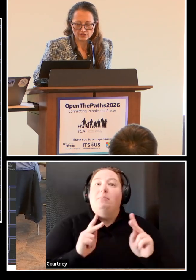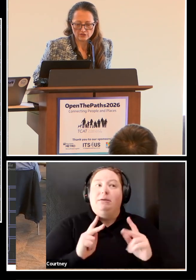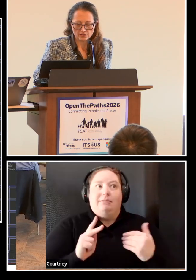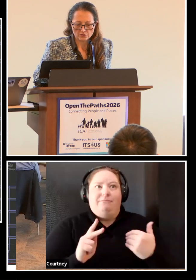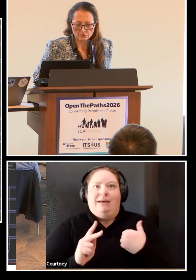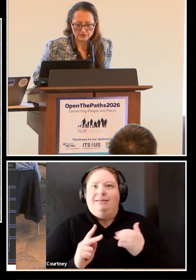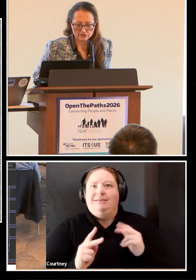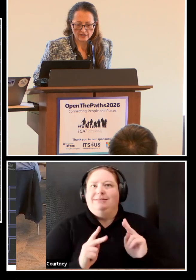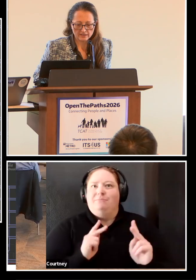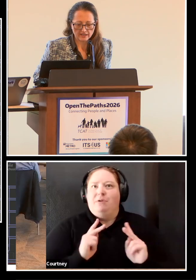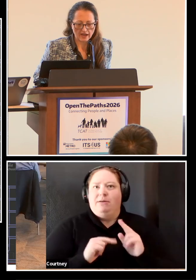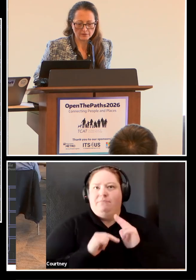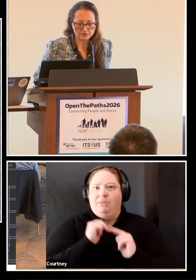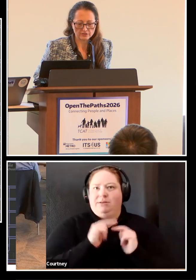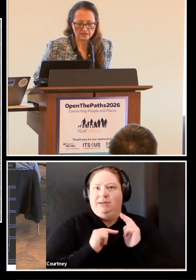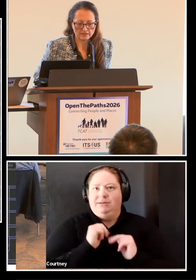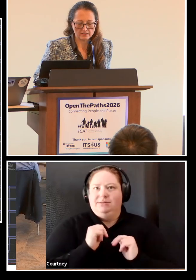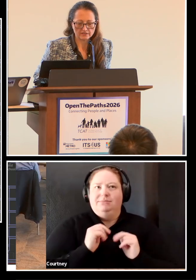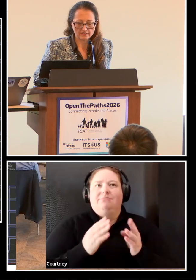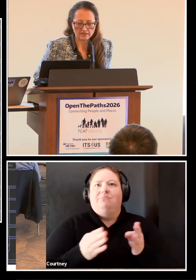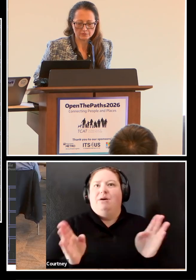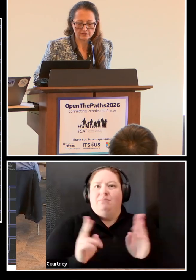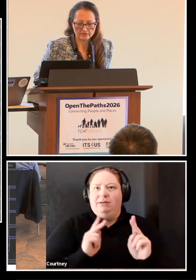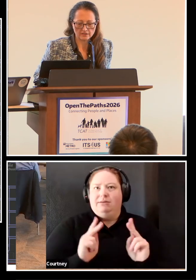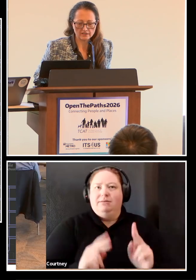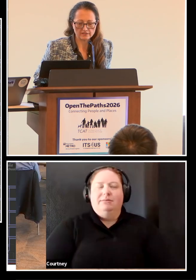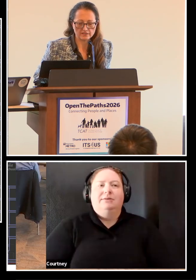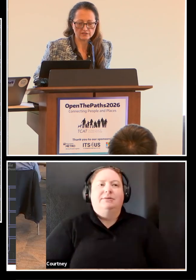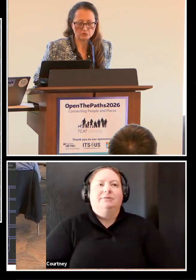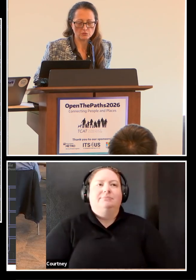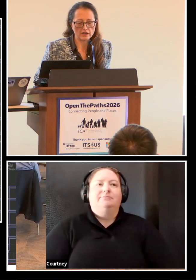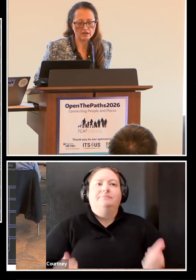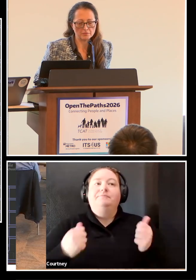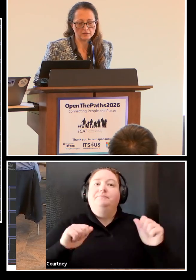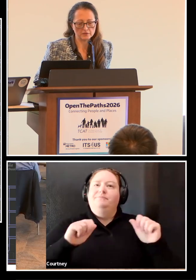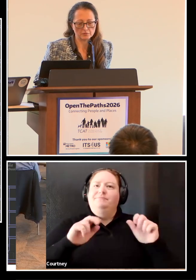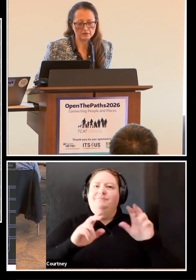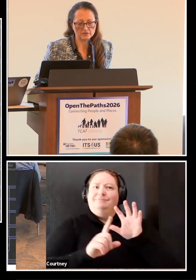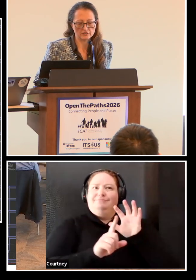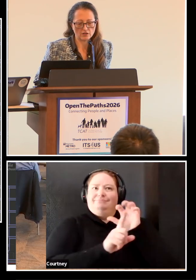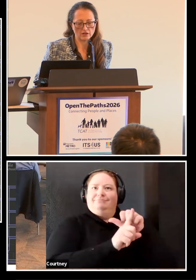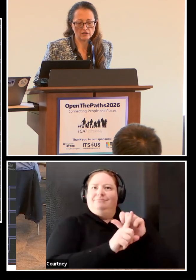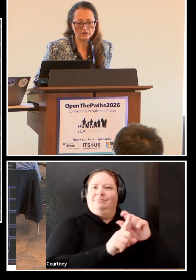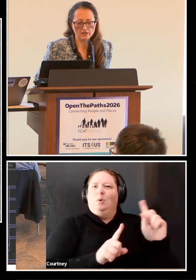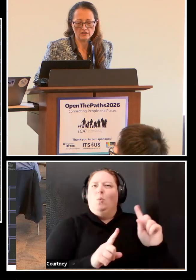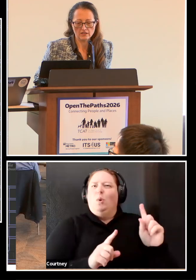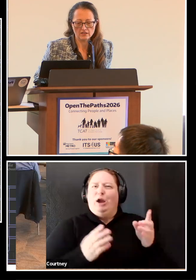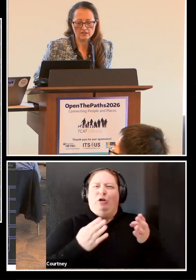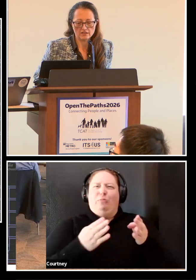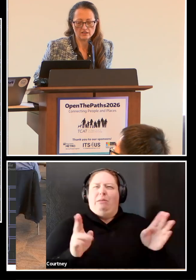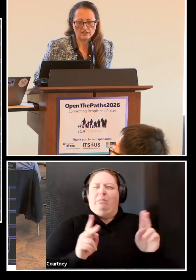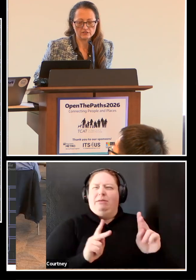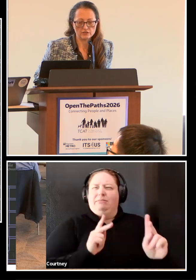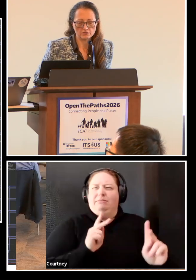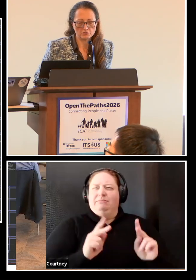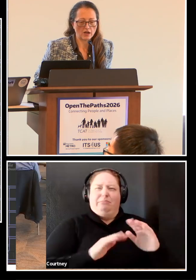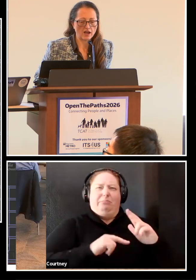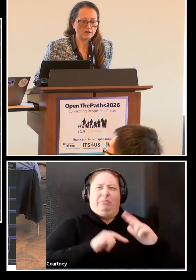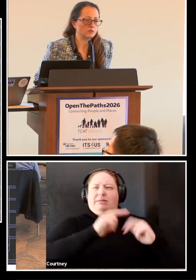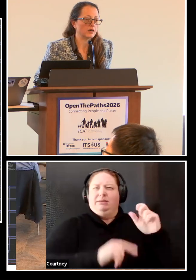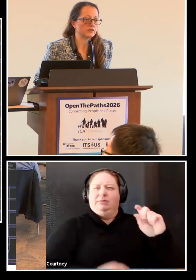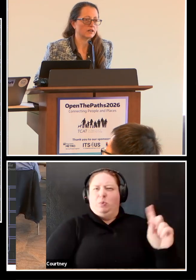So we try to capture in these types of analyses where public buildings are and who how whether